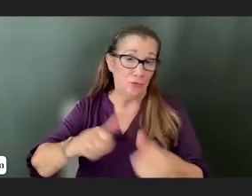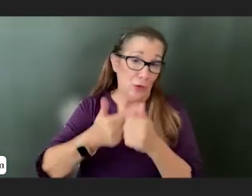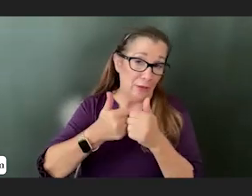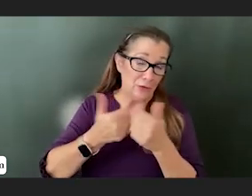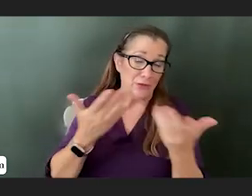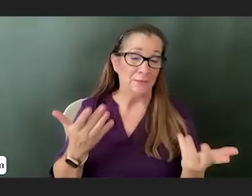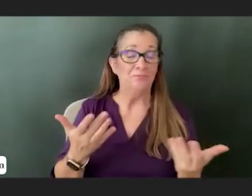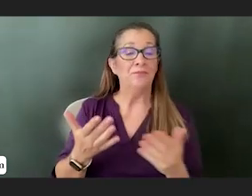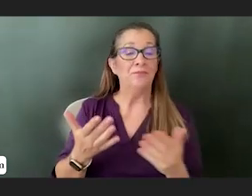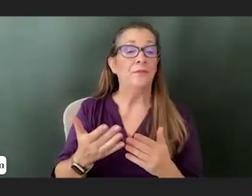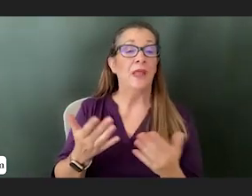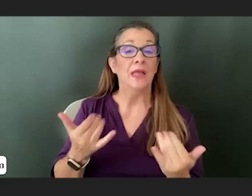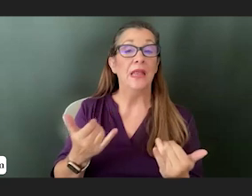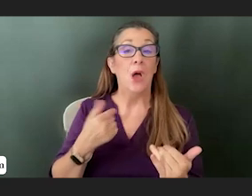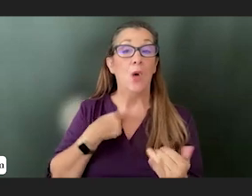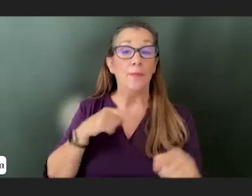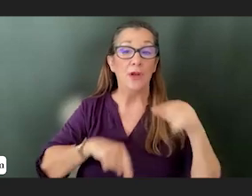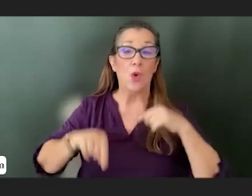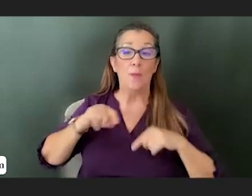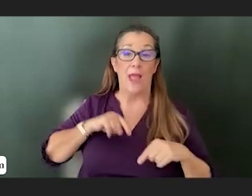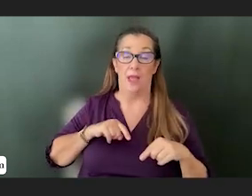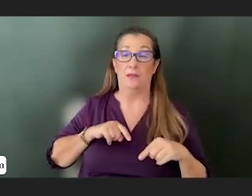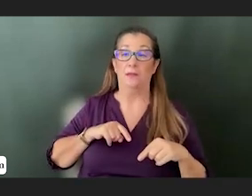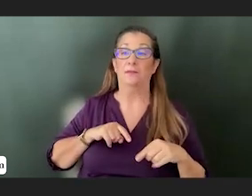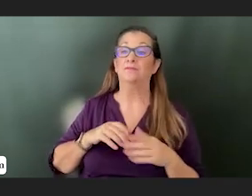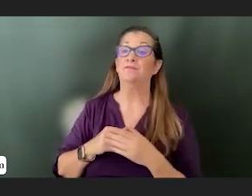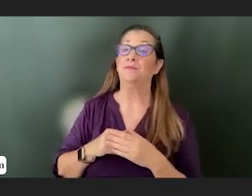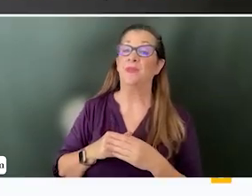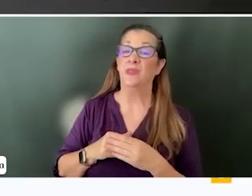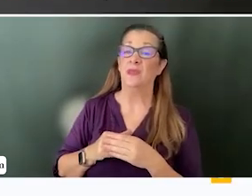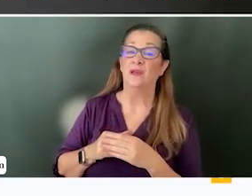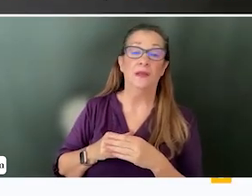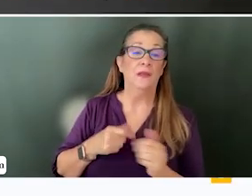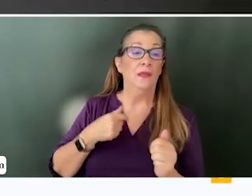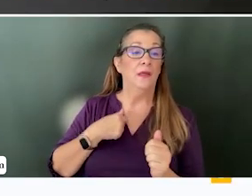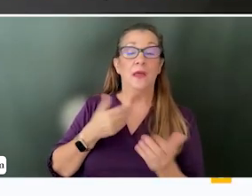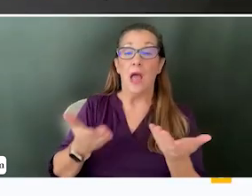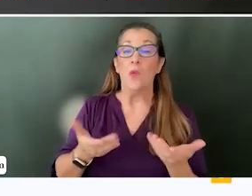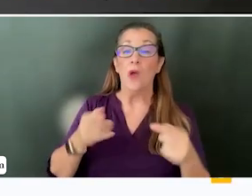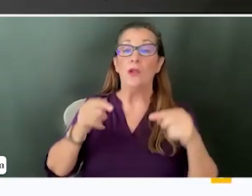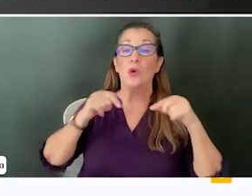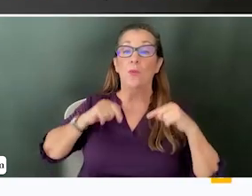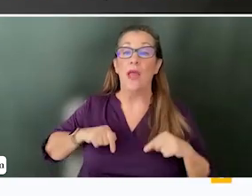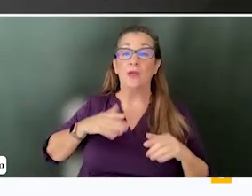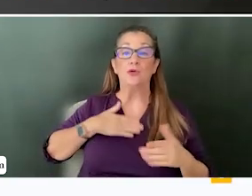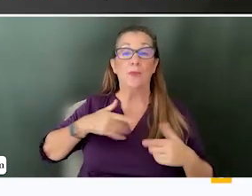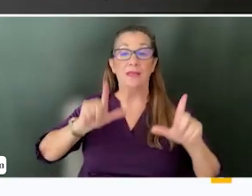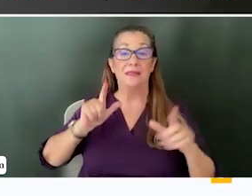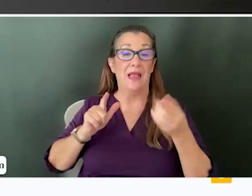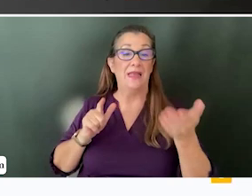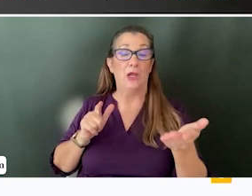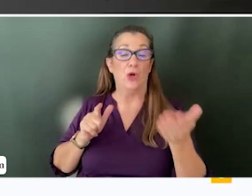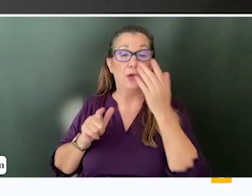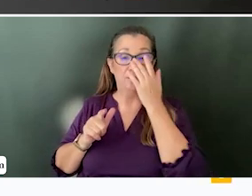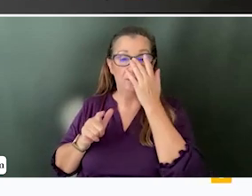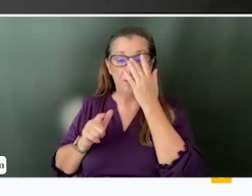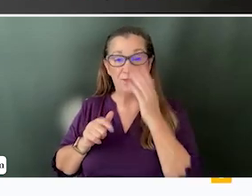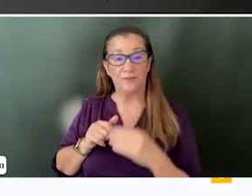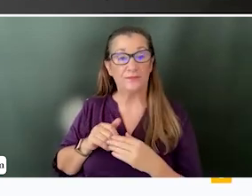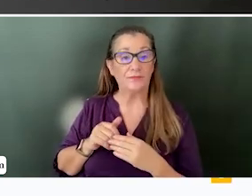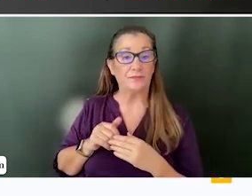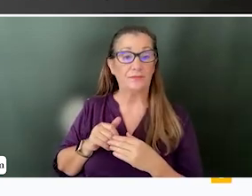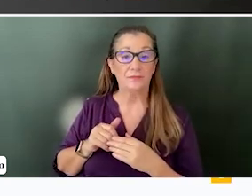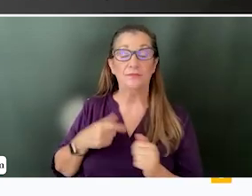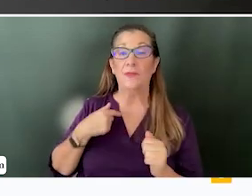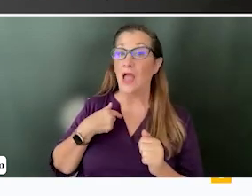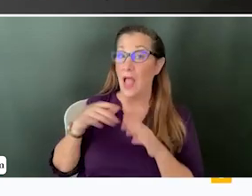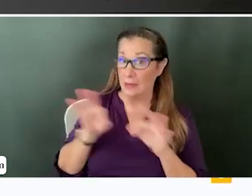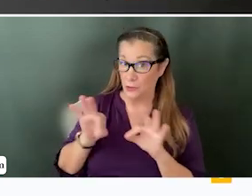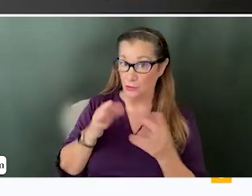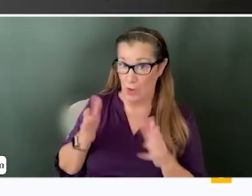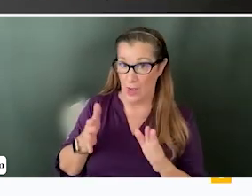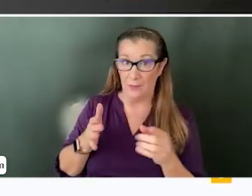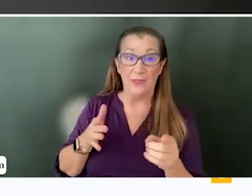I'm going to go back and escape out of my presentation here, and I want to go back to my slide here, um, where I described and I need to reshare.